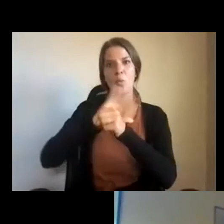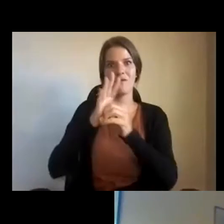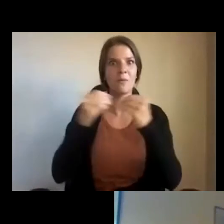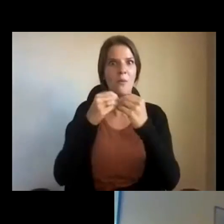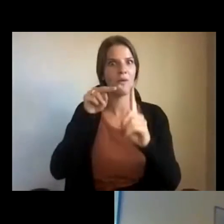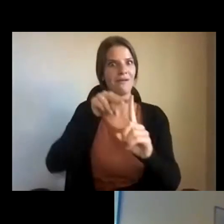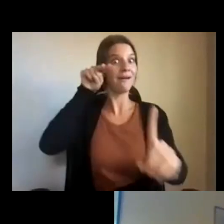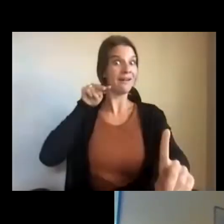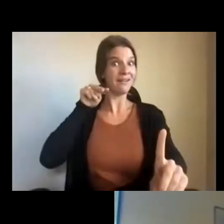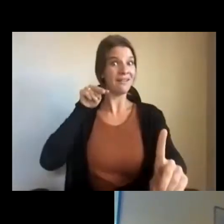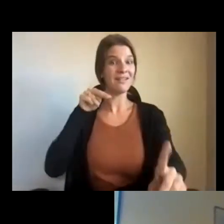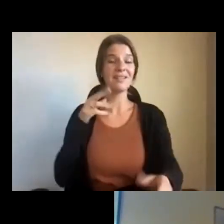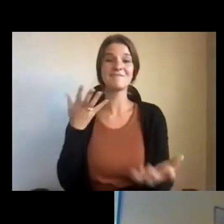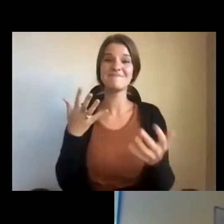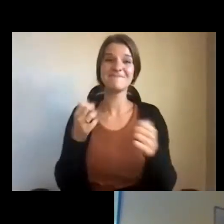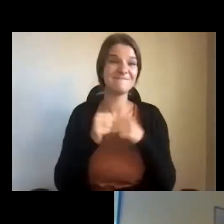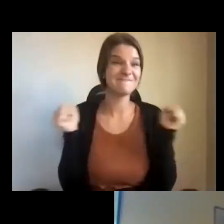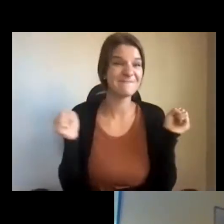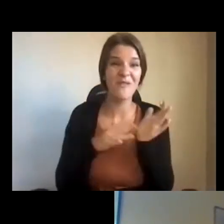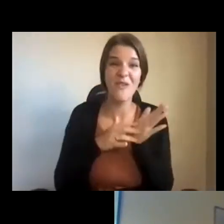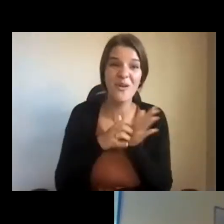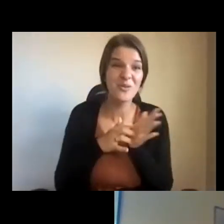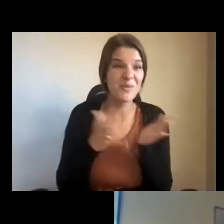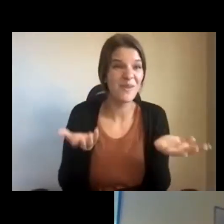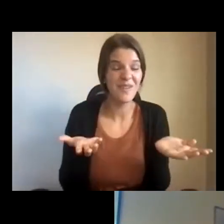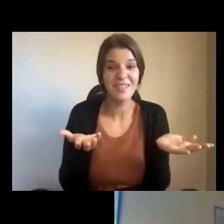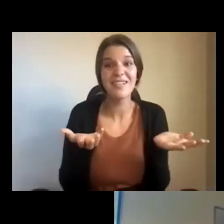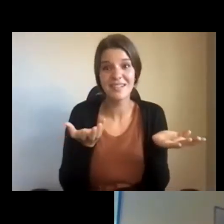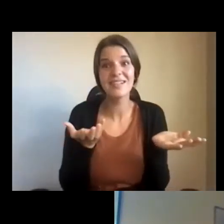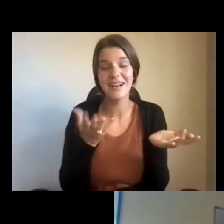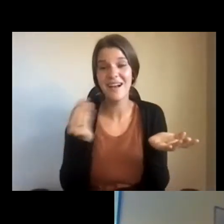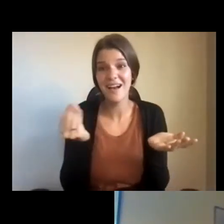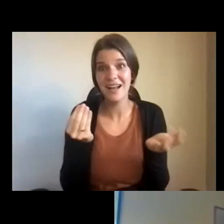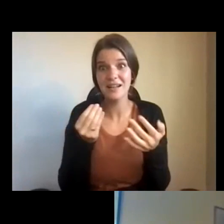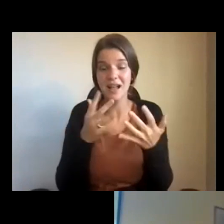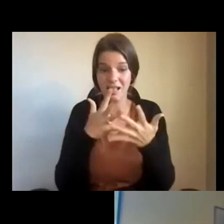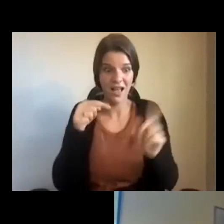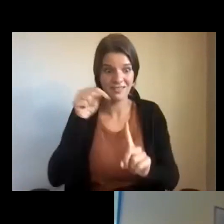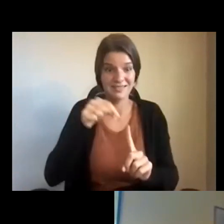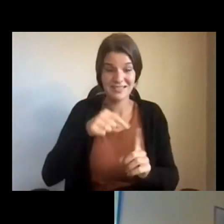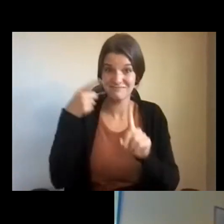It's being vulnerable, right. Underlying a lot of this is vulnerability. I don't know